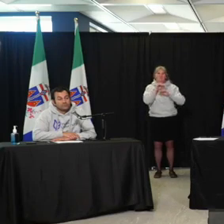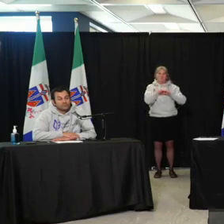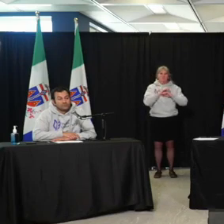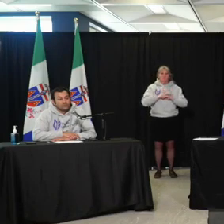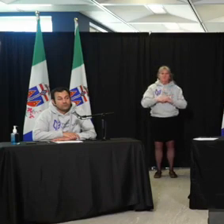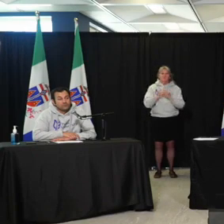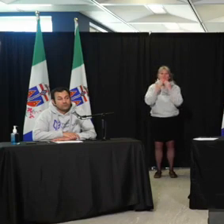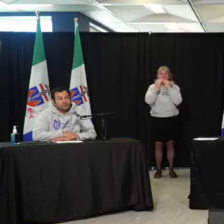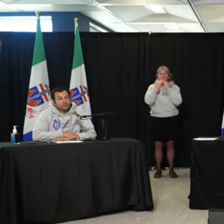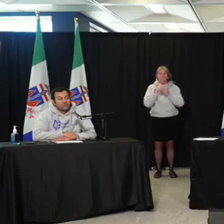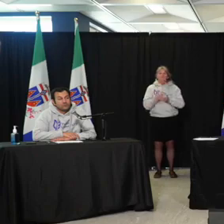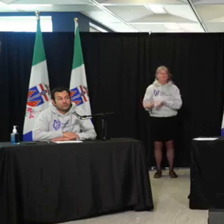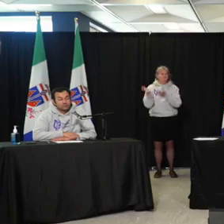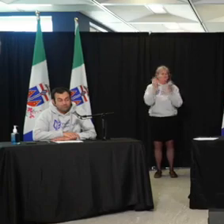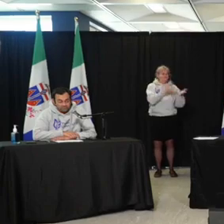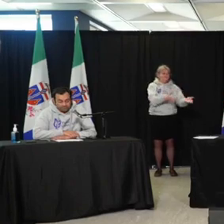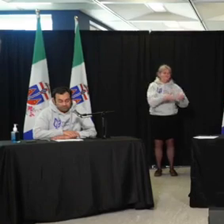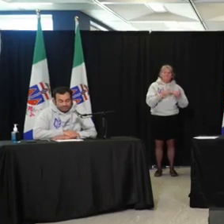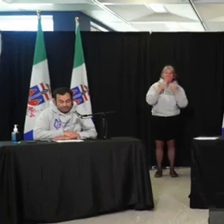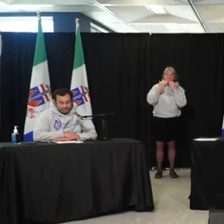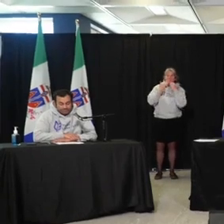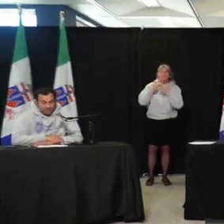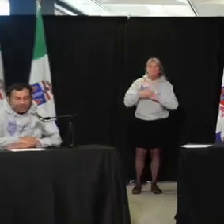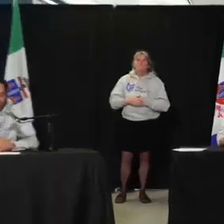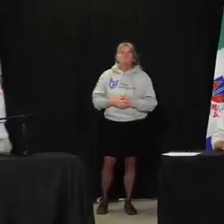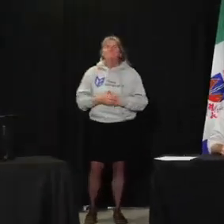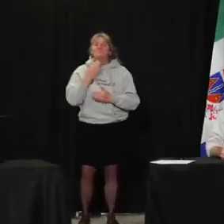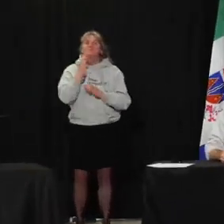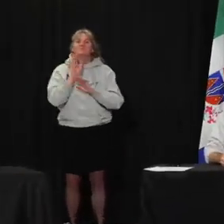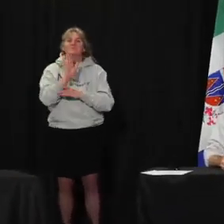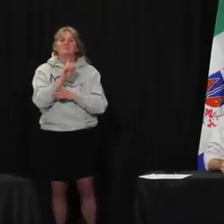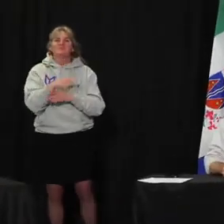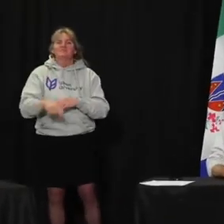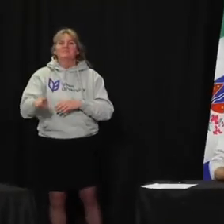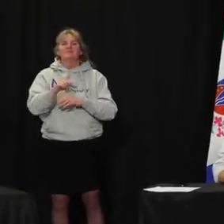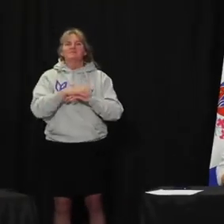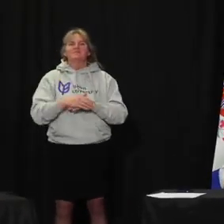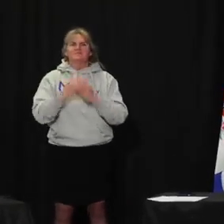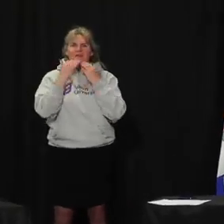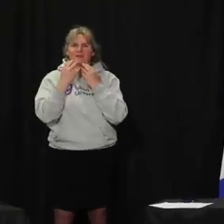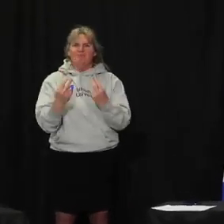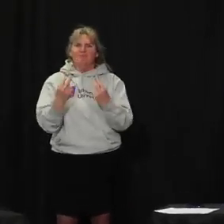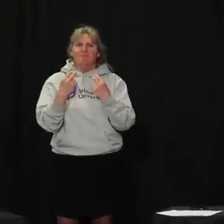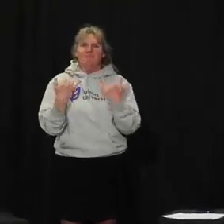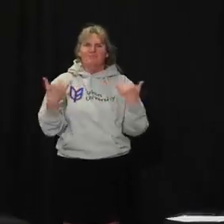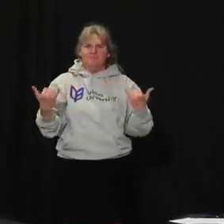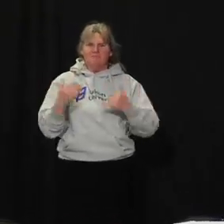who do not speak French. Thank you. Premier Silver? Thank you very much. Good afternoon everyone and